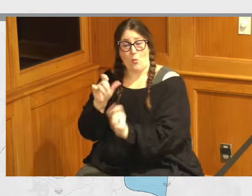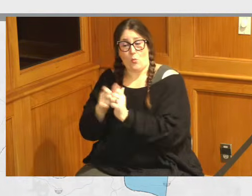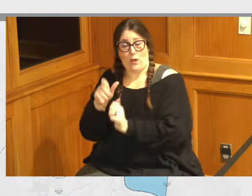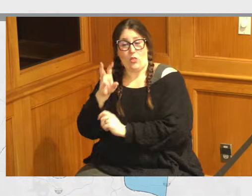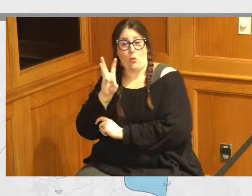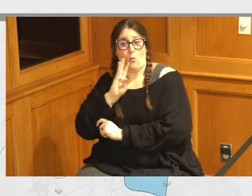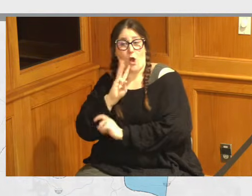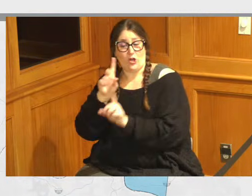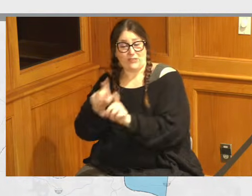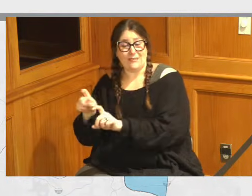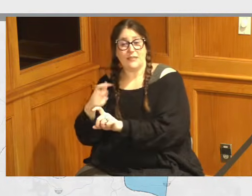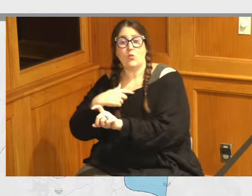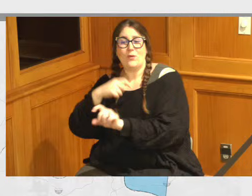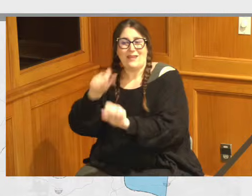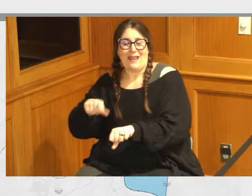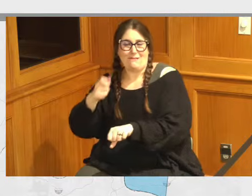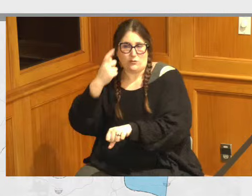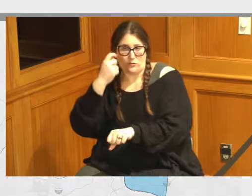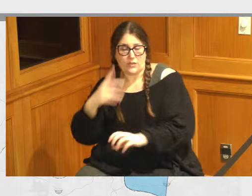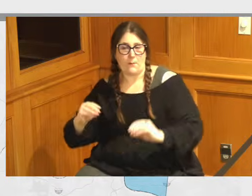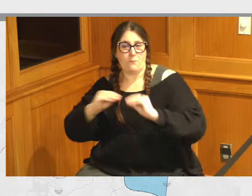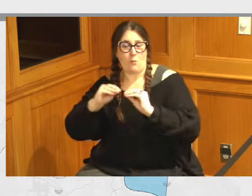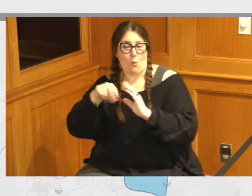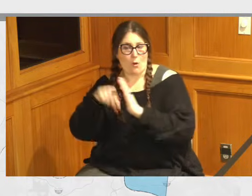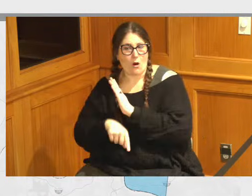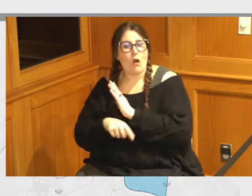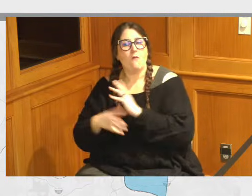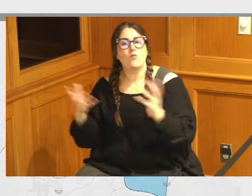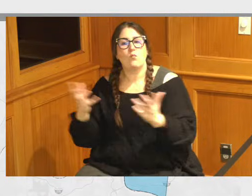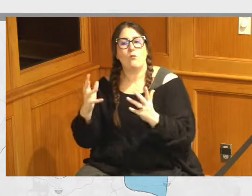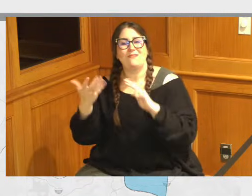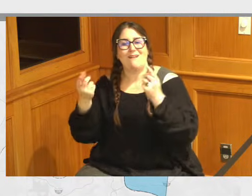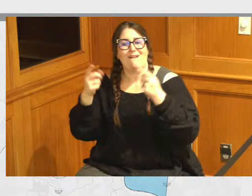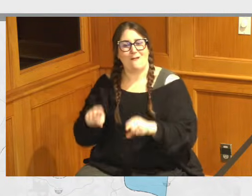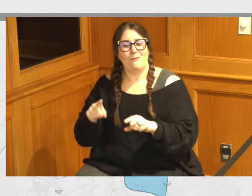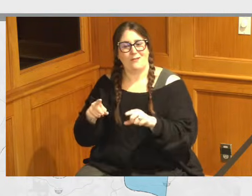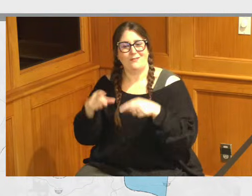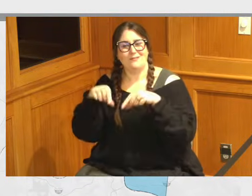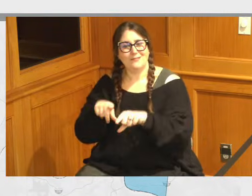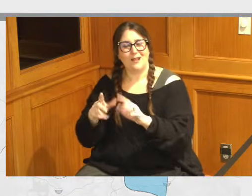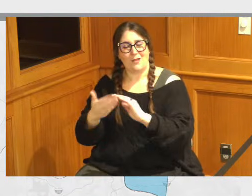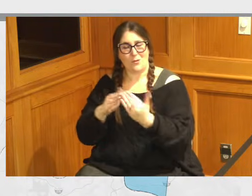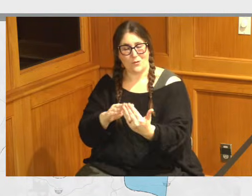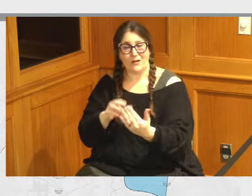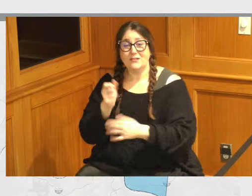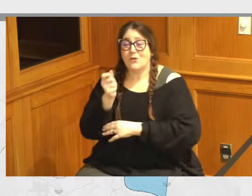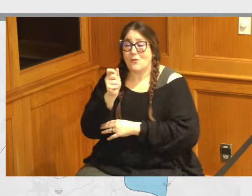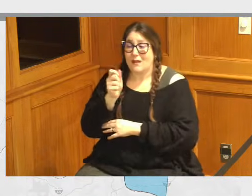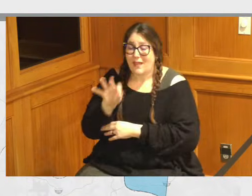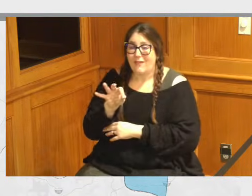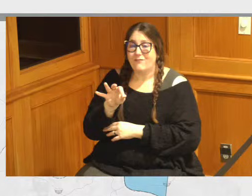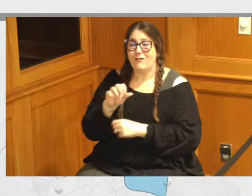an early an early sentinel for us to understand if CO 19 is spiking. It's it works for flu. It worked